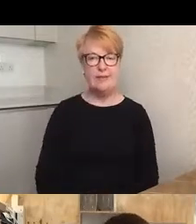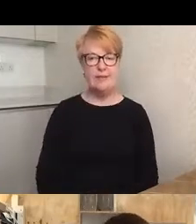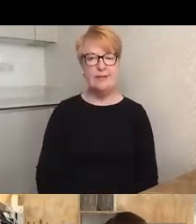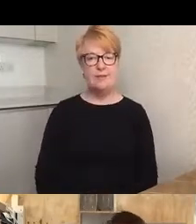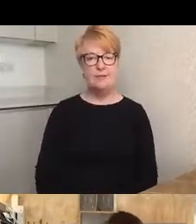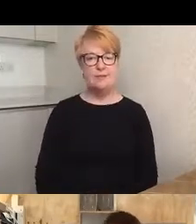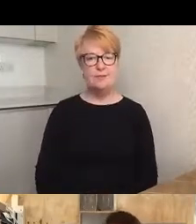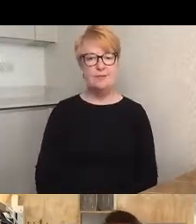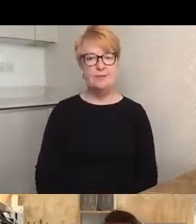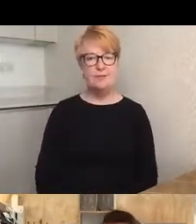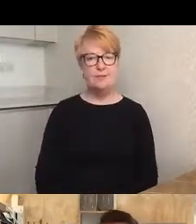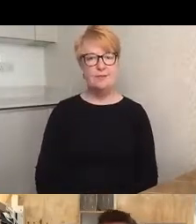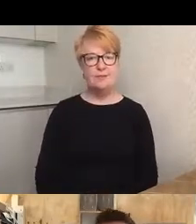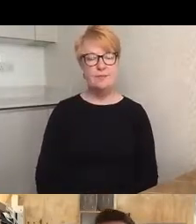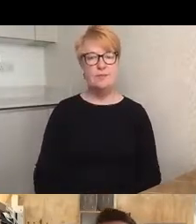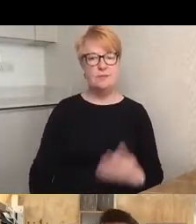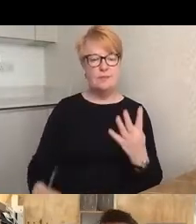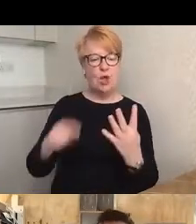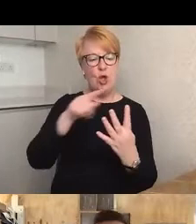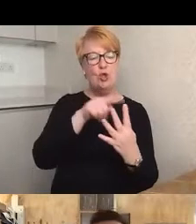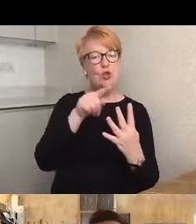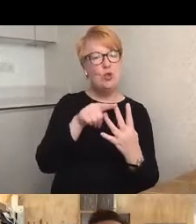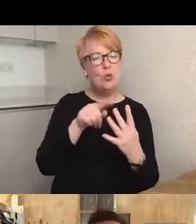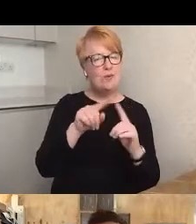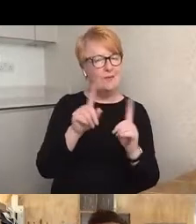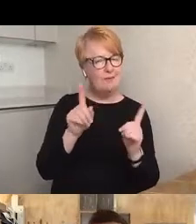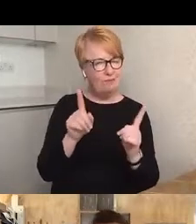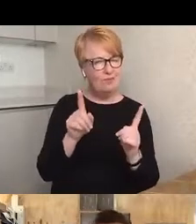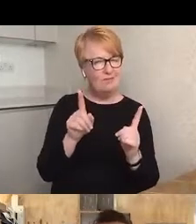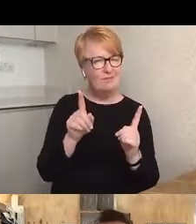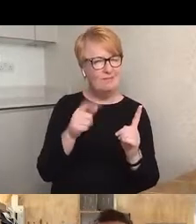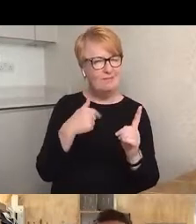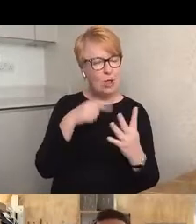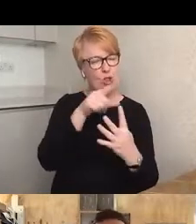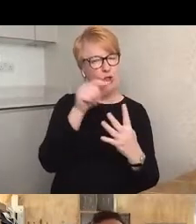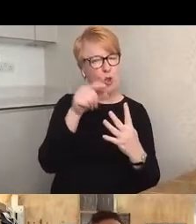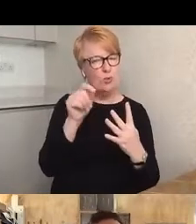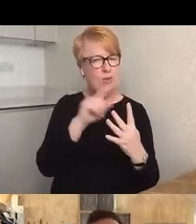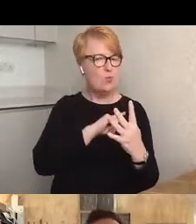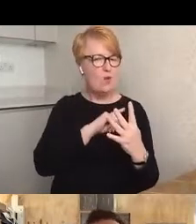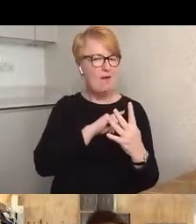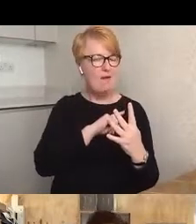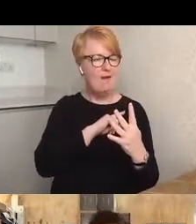And two of them are not the usual suspects, two of them are deliberately I've chosen them because they're not what you would identify as